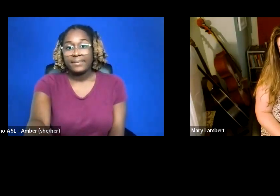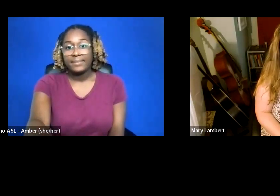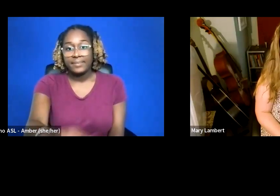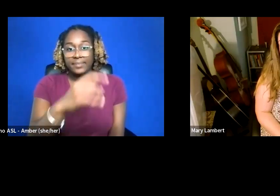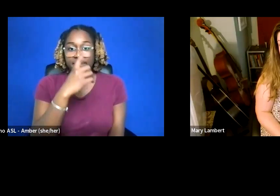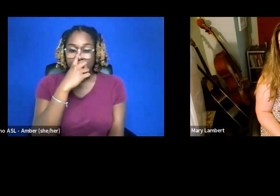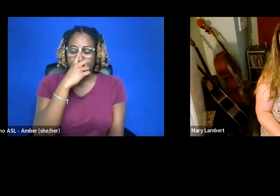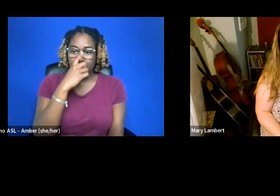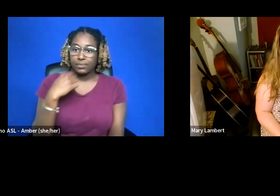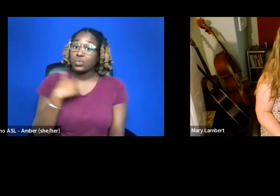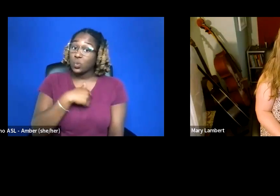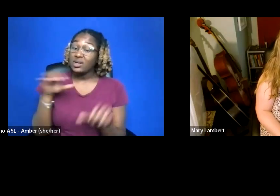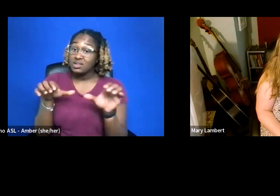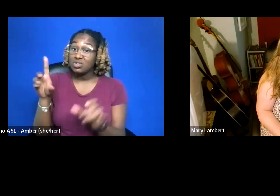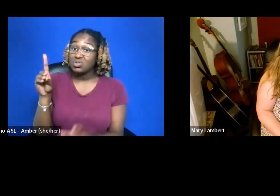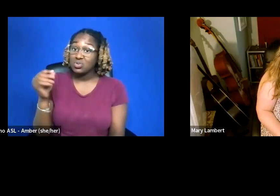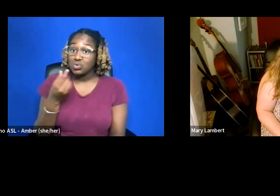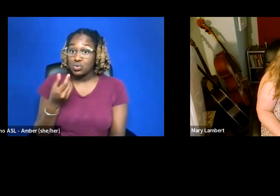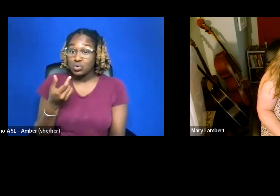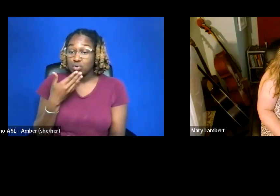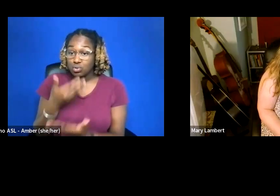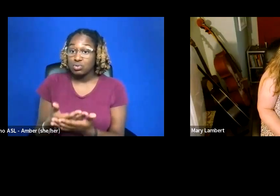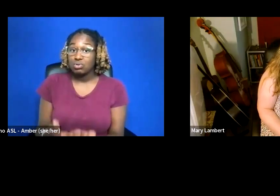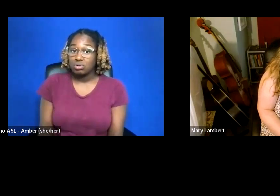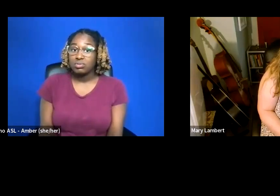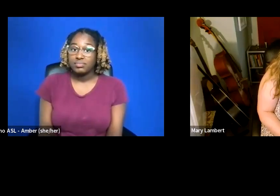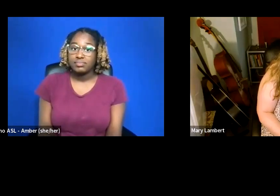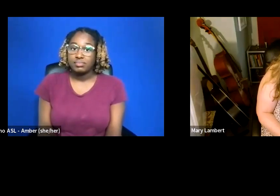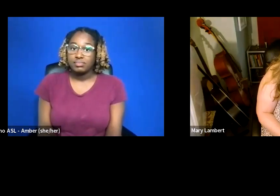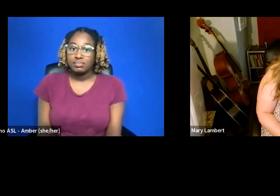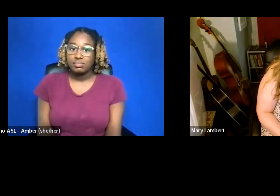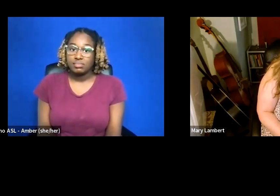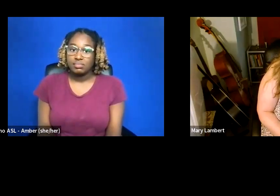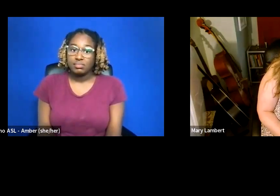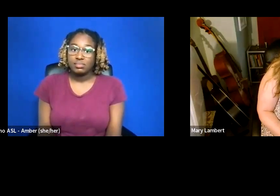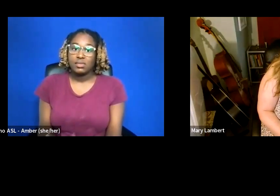We did good. I know them